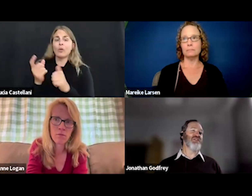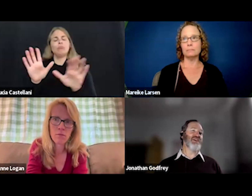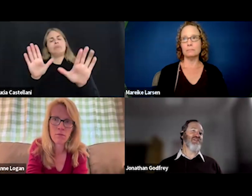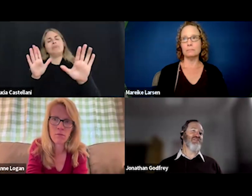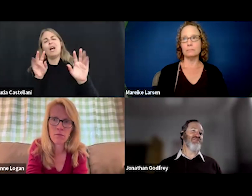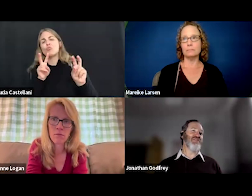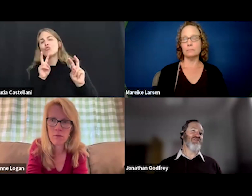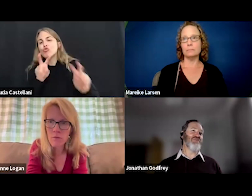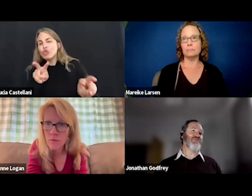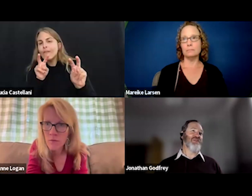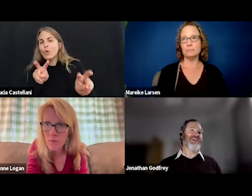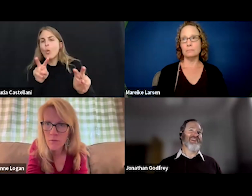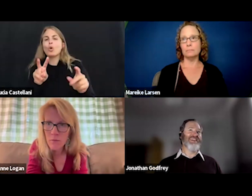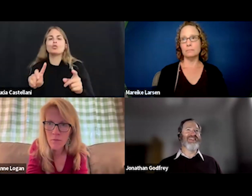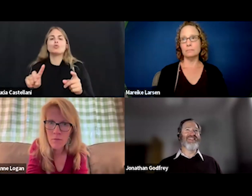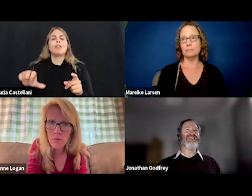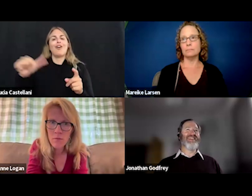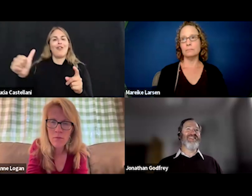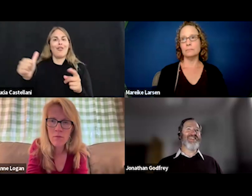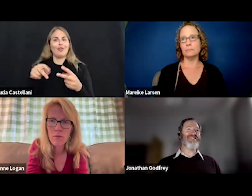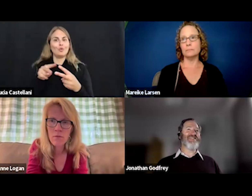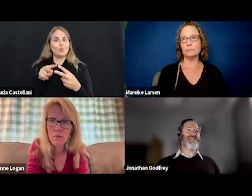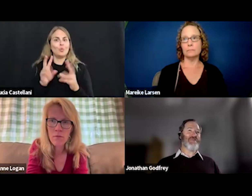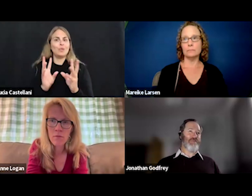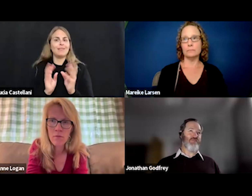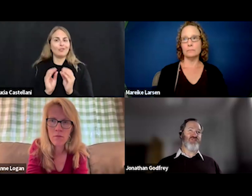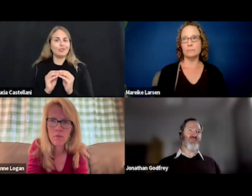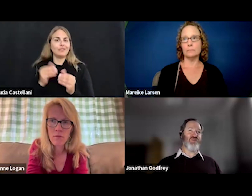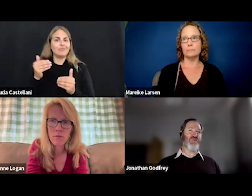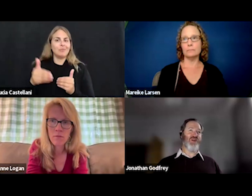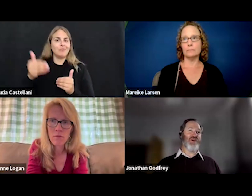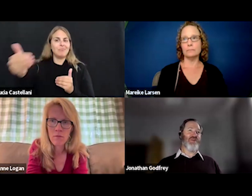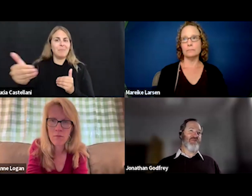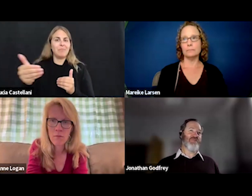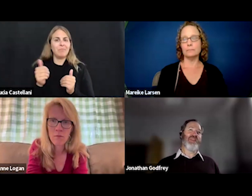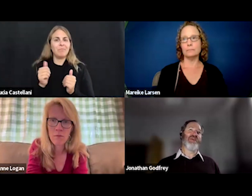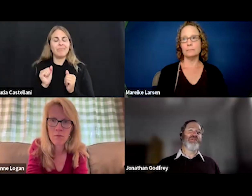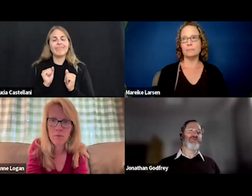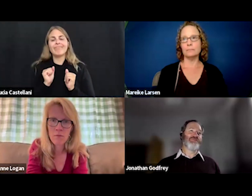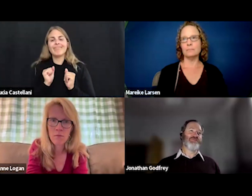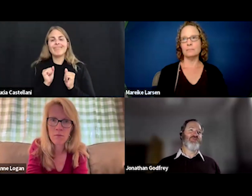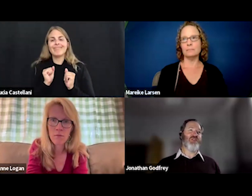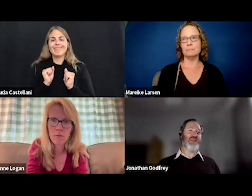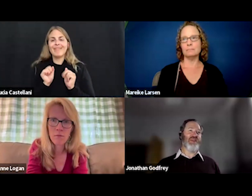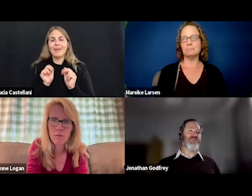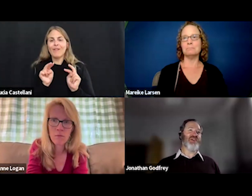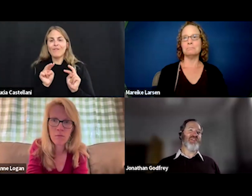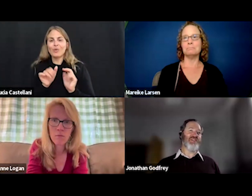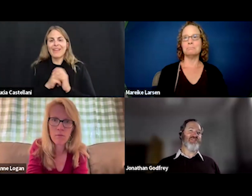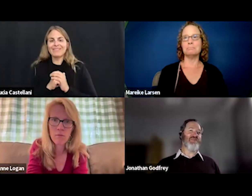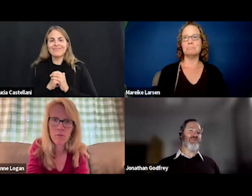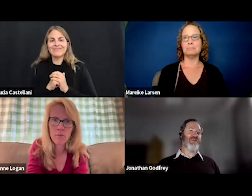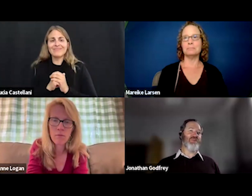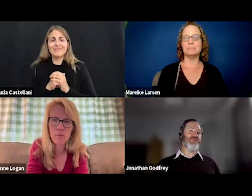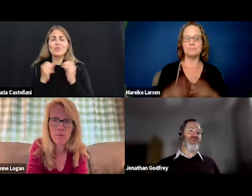to the other sessions in the series. Just a small promo. So many exciting disabled people doing